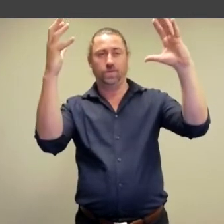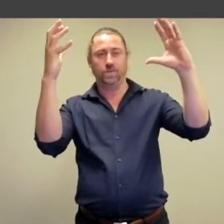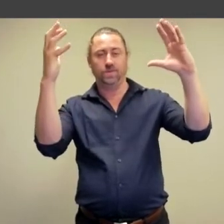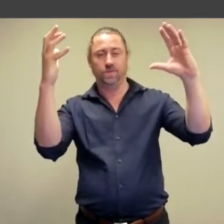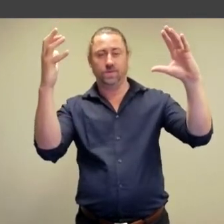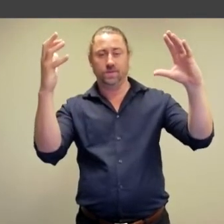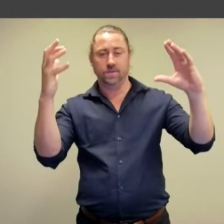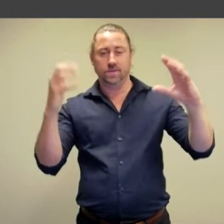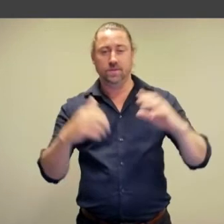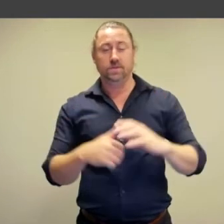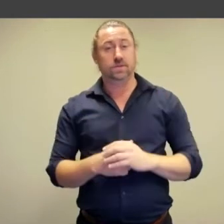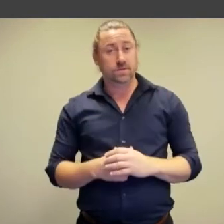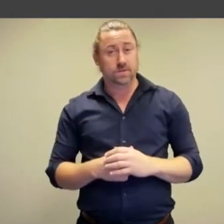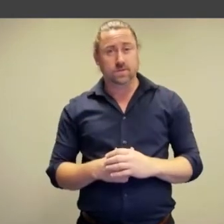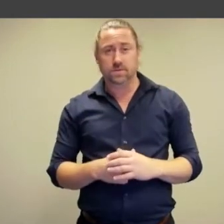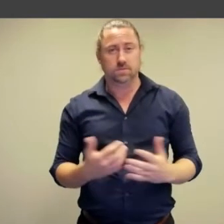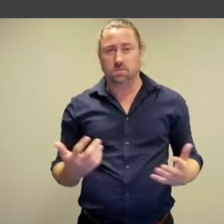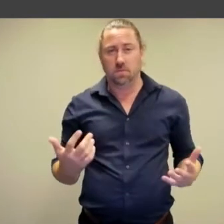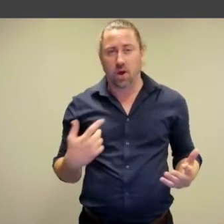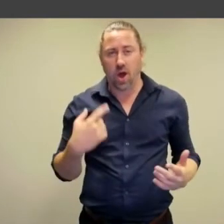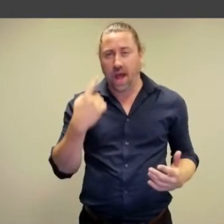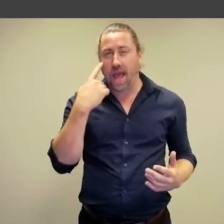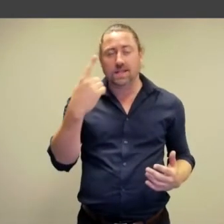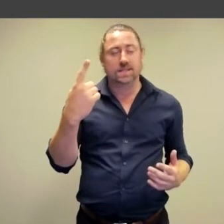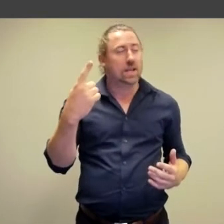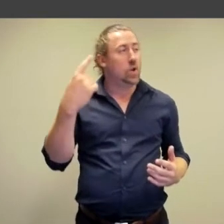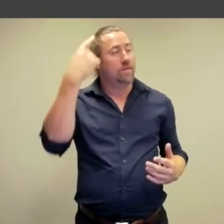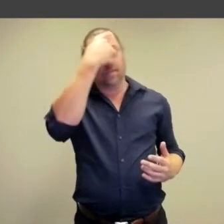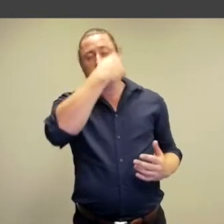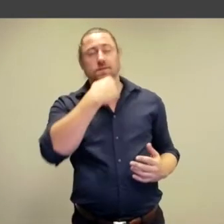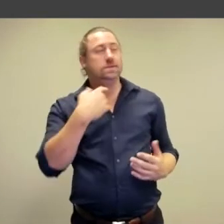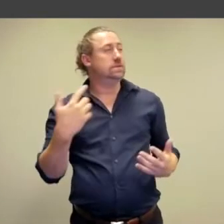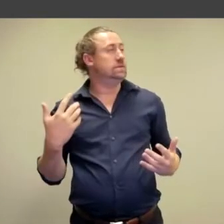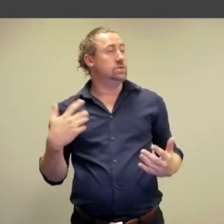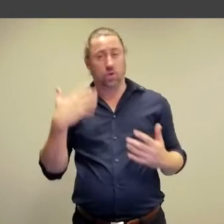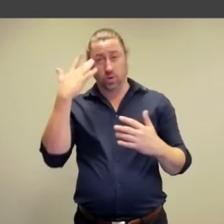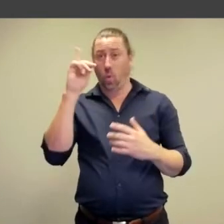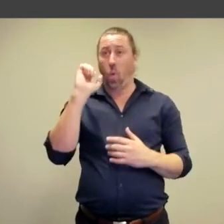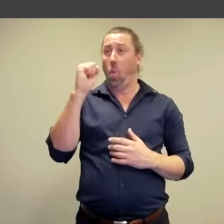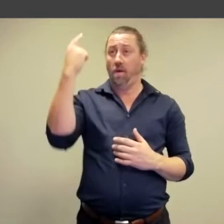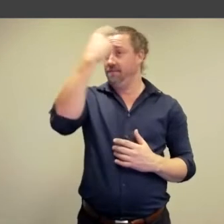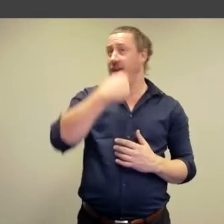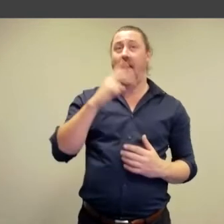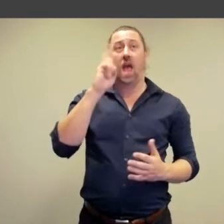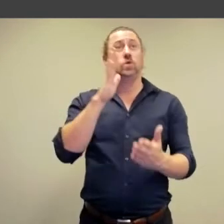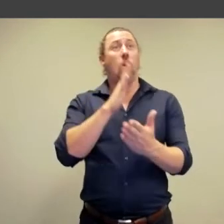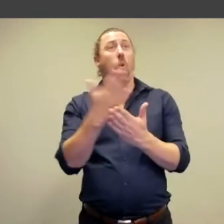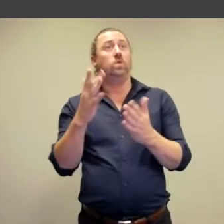Of course, I can't see your face, I have no idea what your face